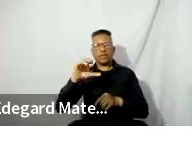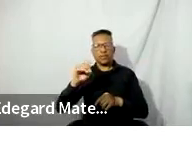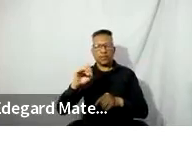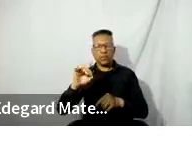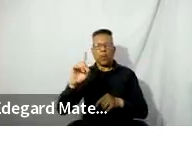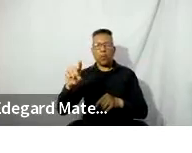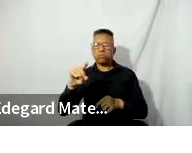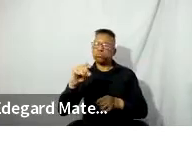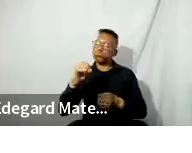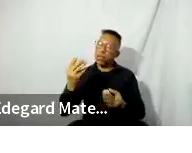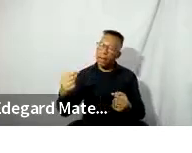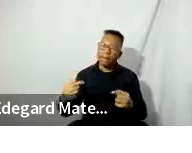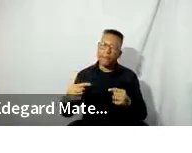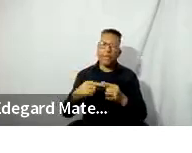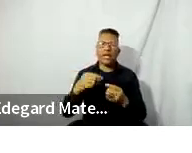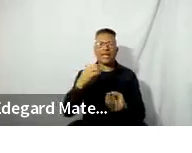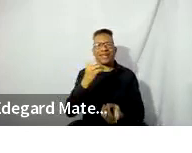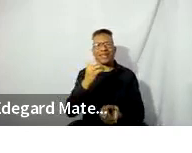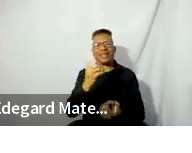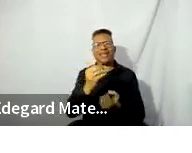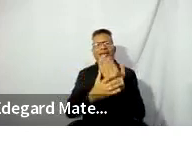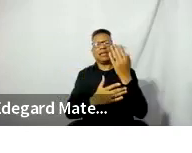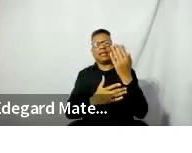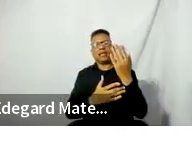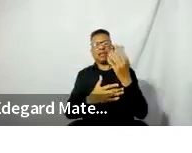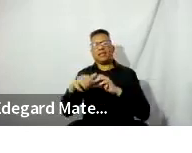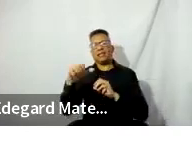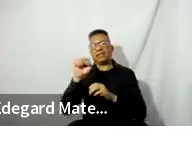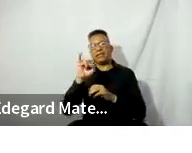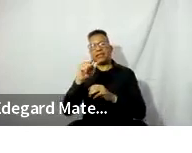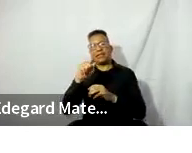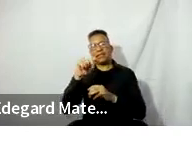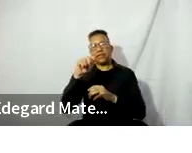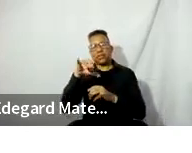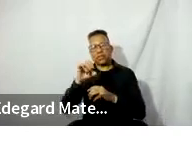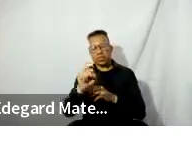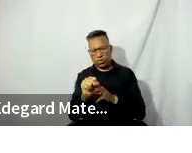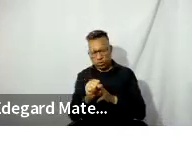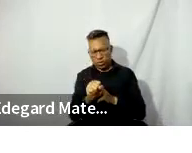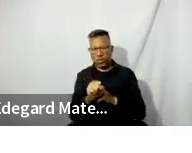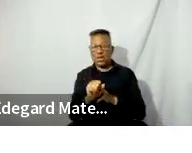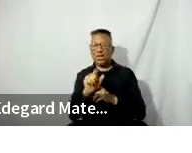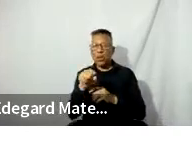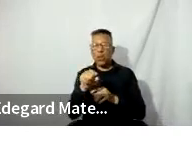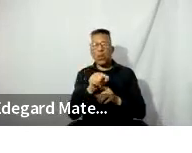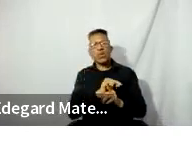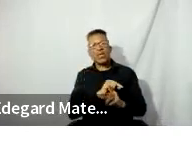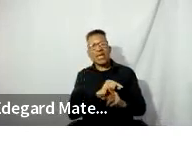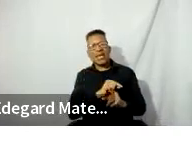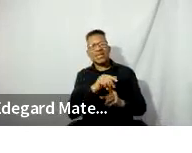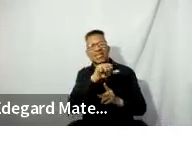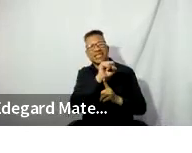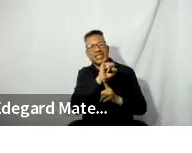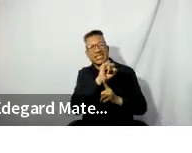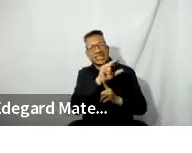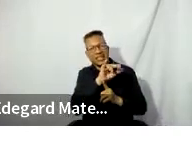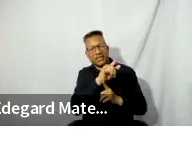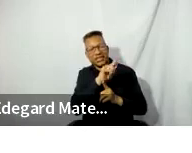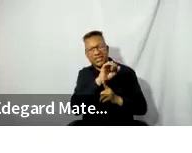That is, creation and use of signs . Okay, Okay, so signification, There so signification, There doesn't mean meaning as as search it's not